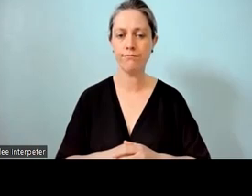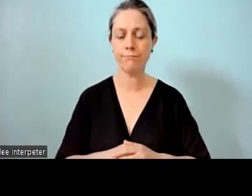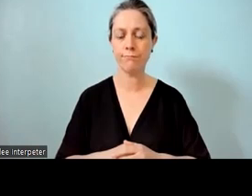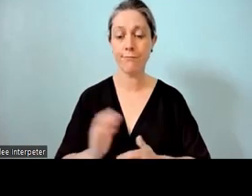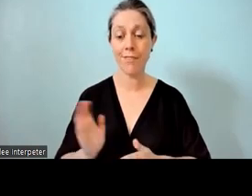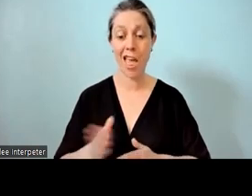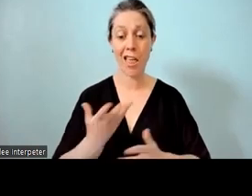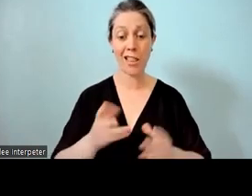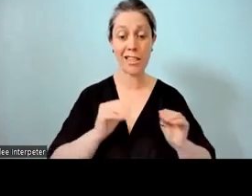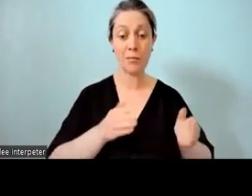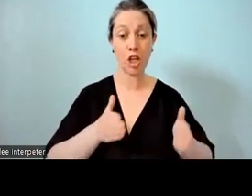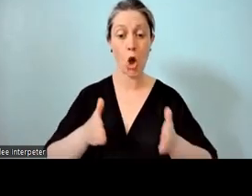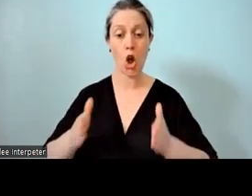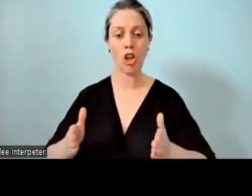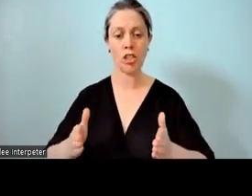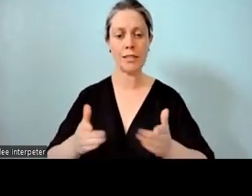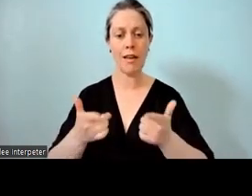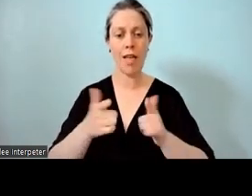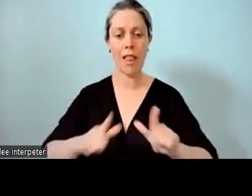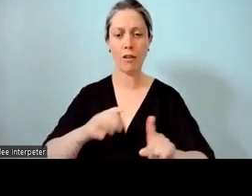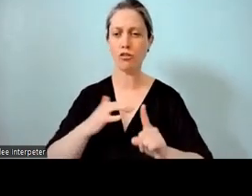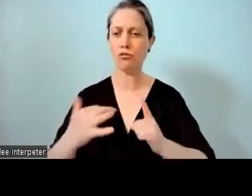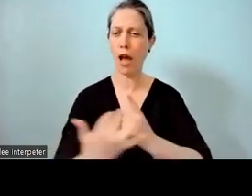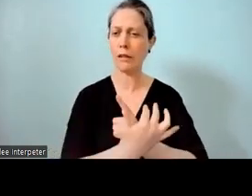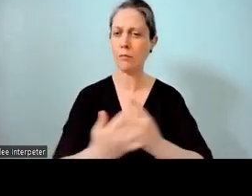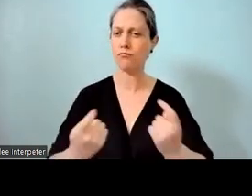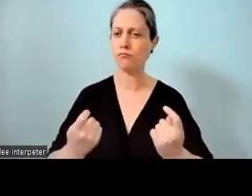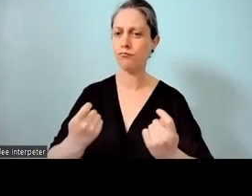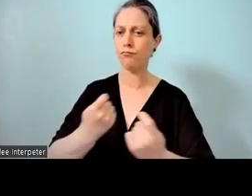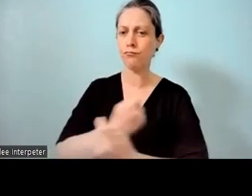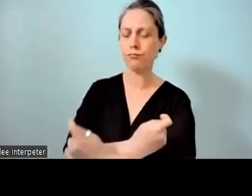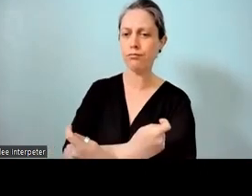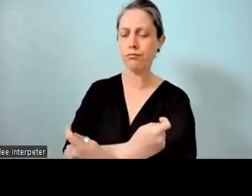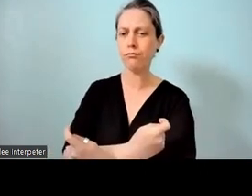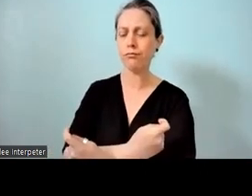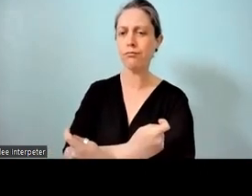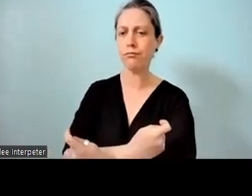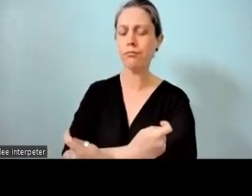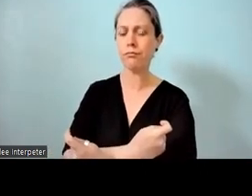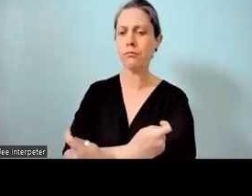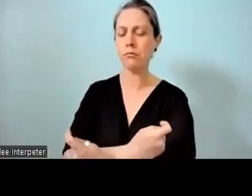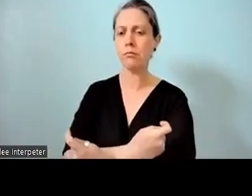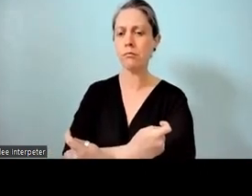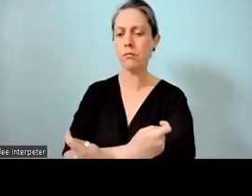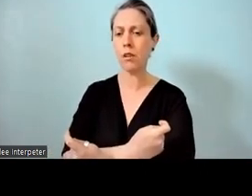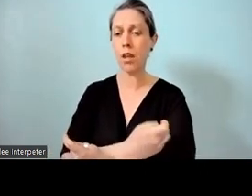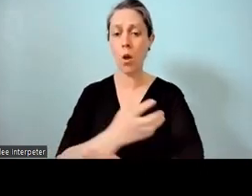has really shifted, really aimed to bridge the gap between assessment and pedagogy.